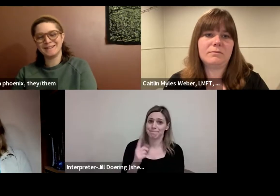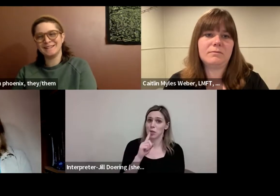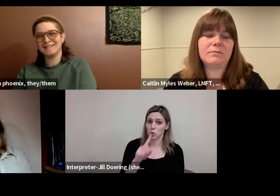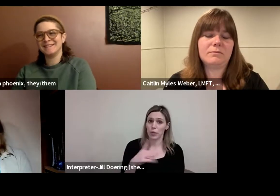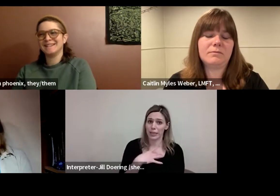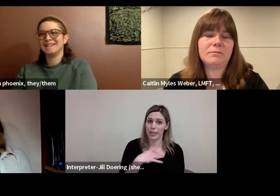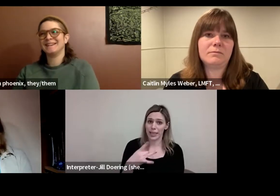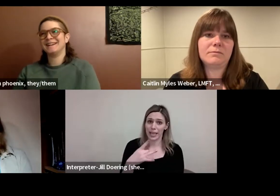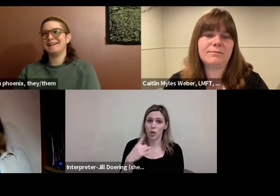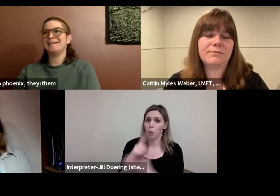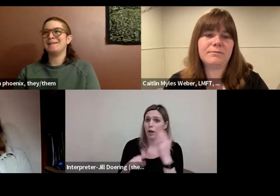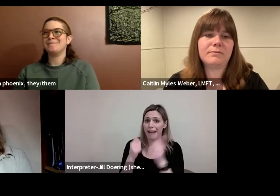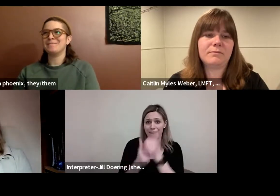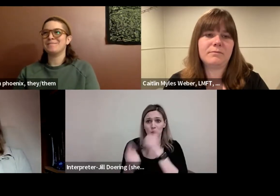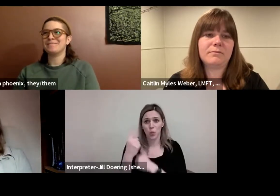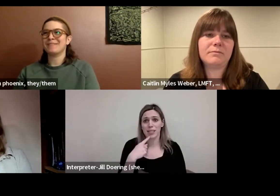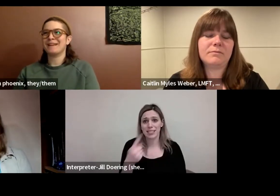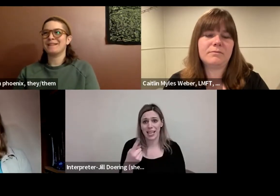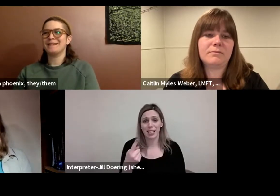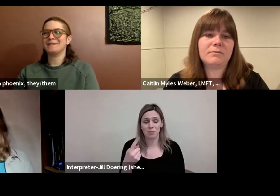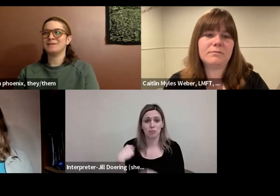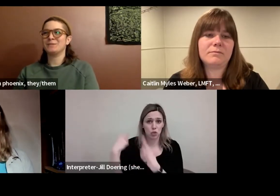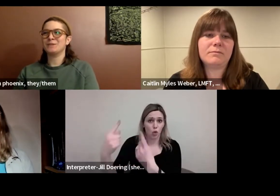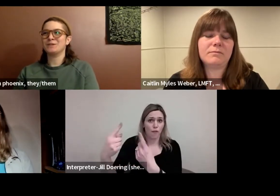and I think so much